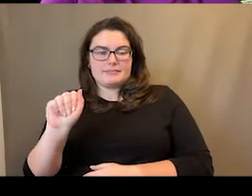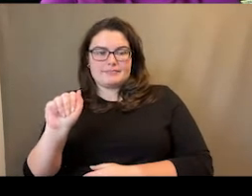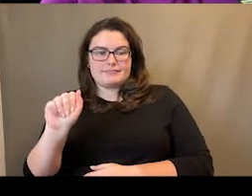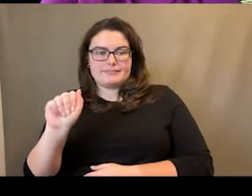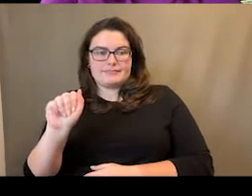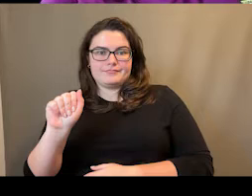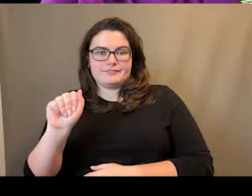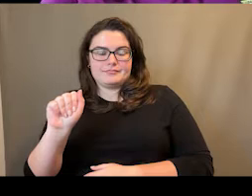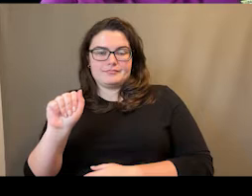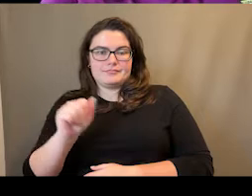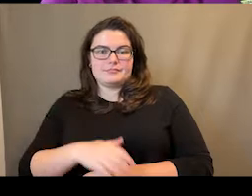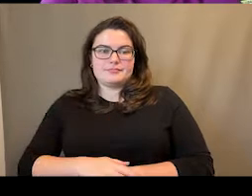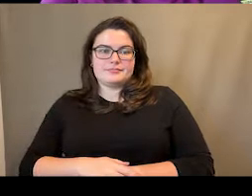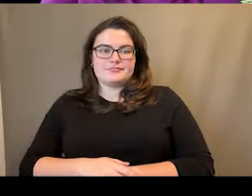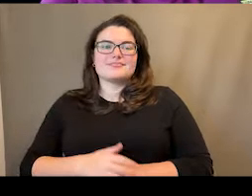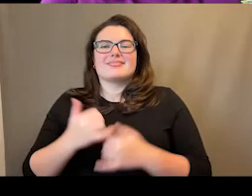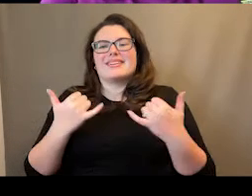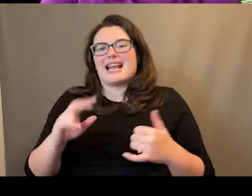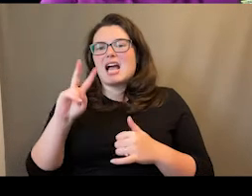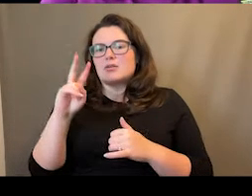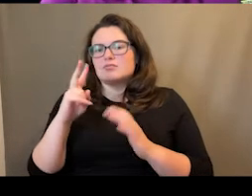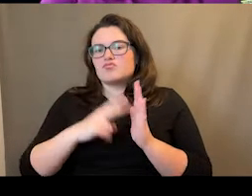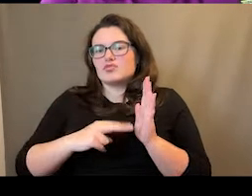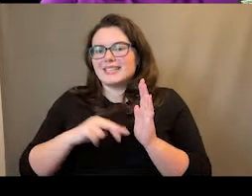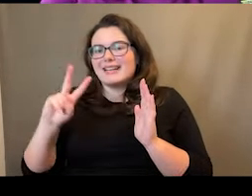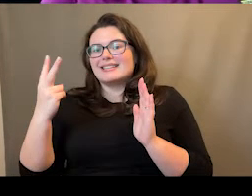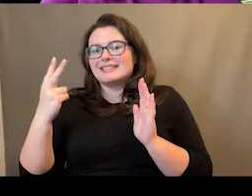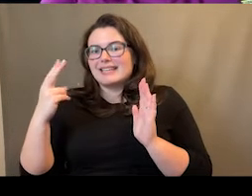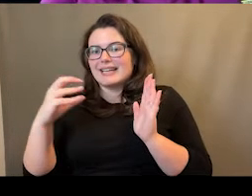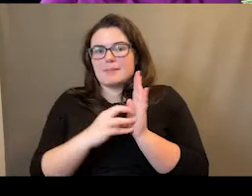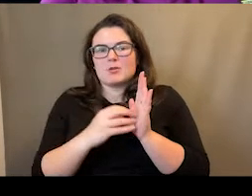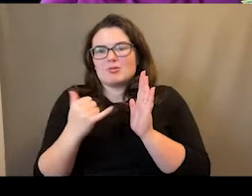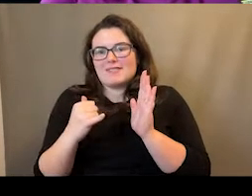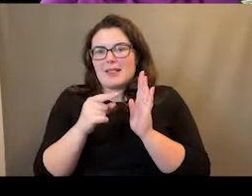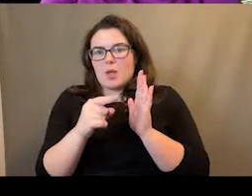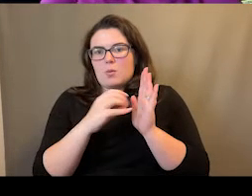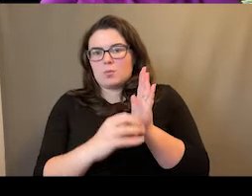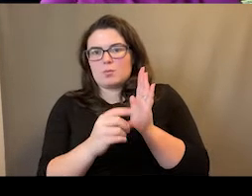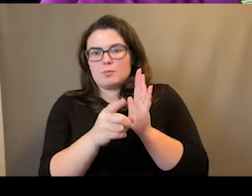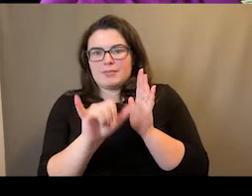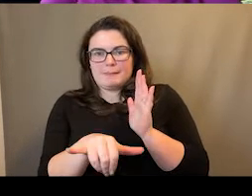There's the Build and Broaden Program, I'm going to talk about that. Then there's a newer program